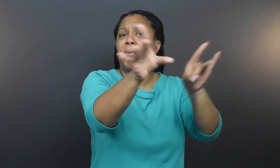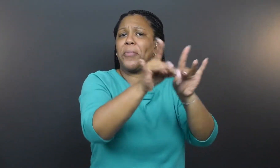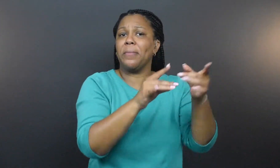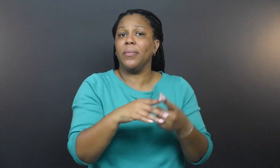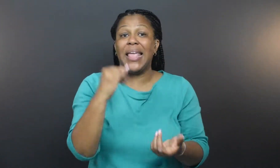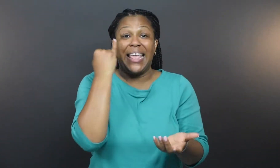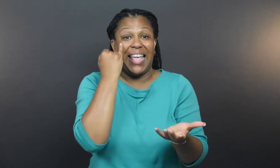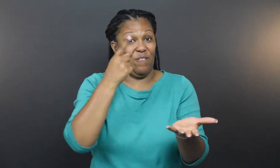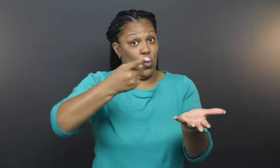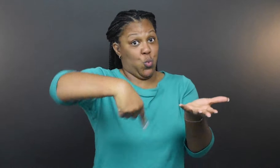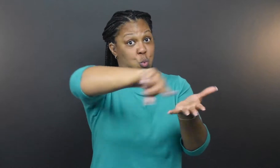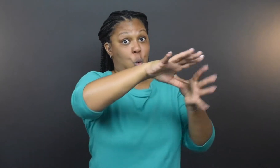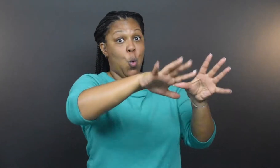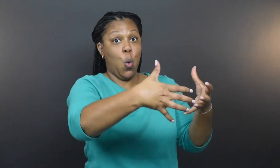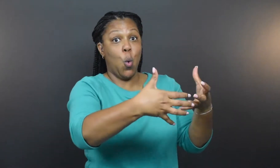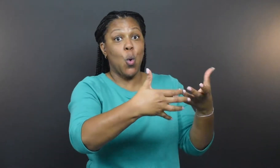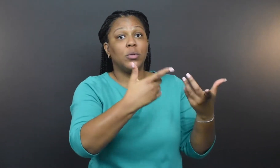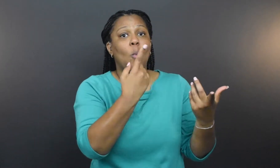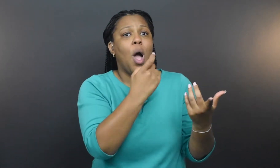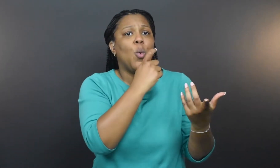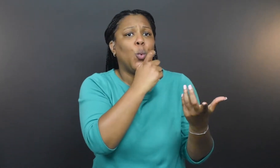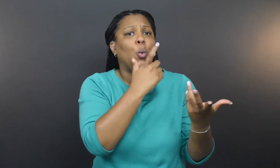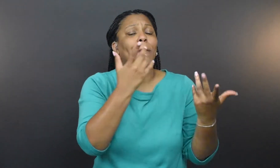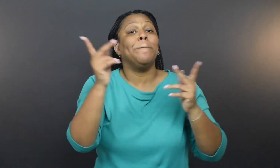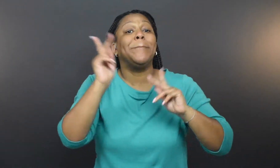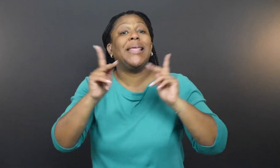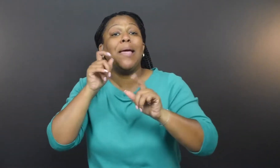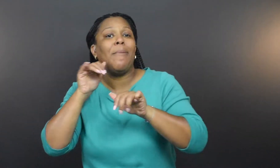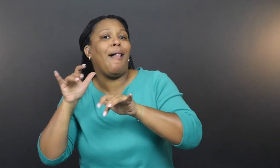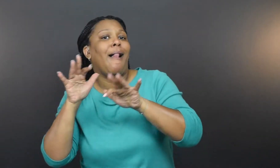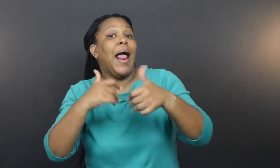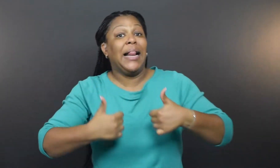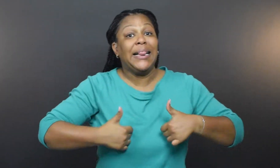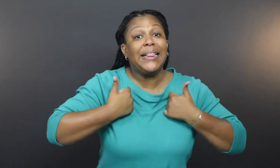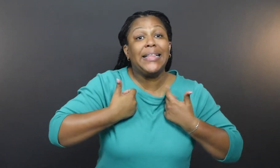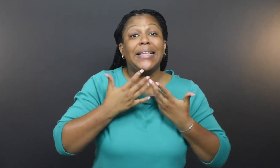If those habitats are ones where many people live or where people visit for